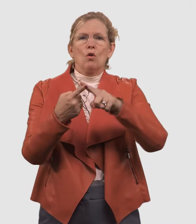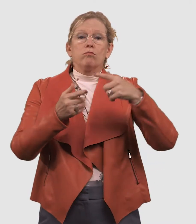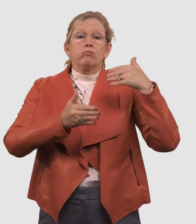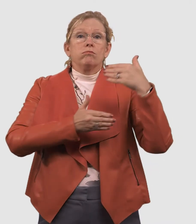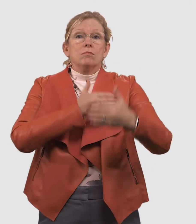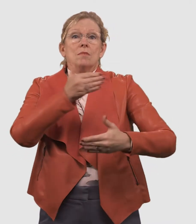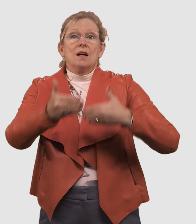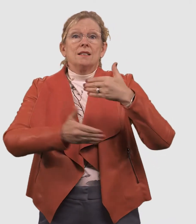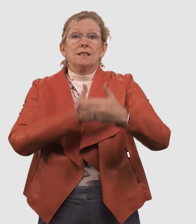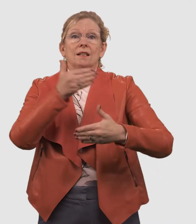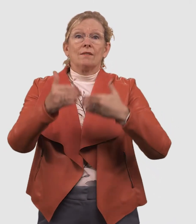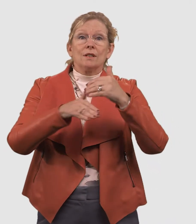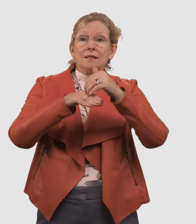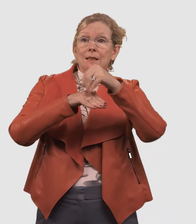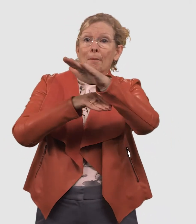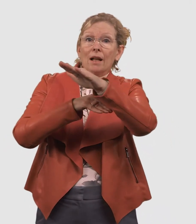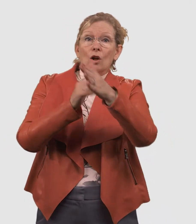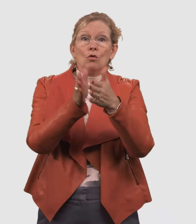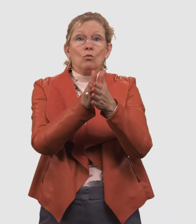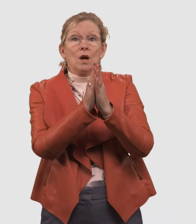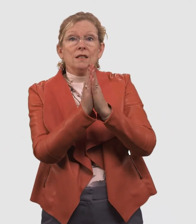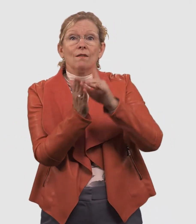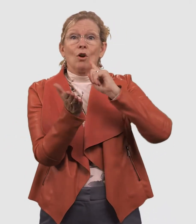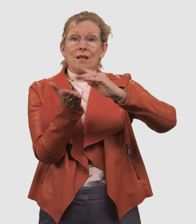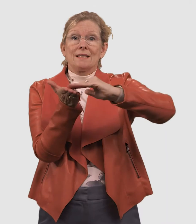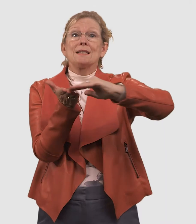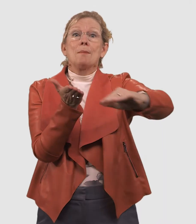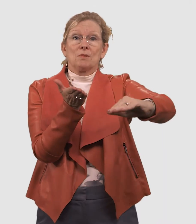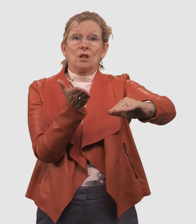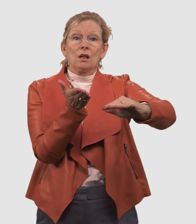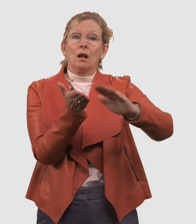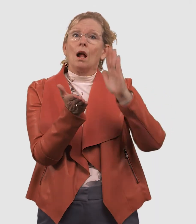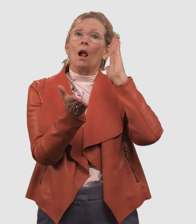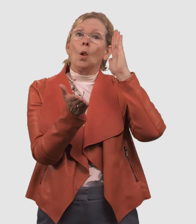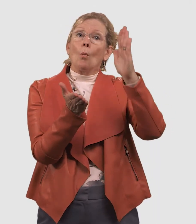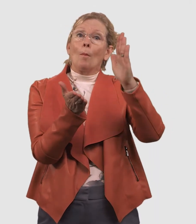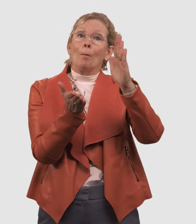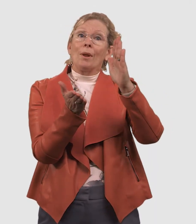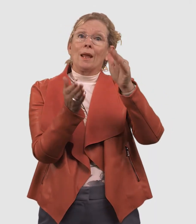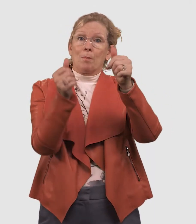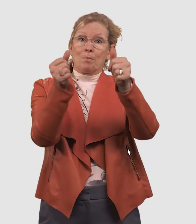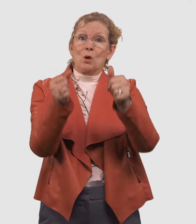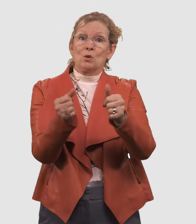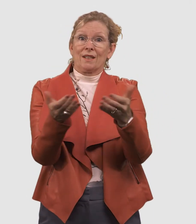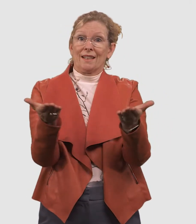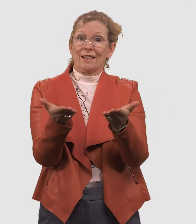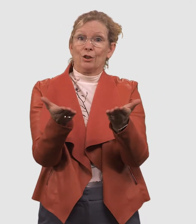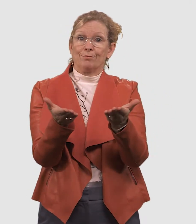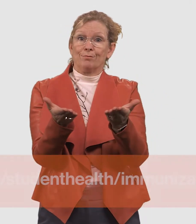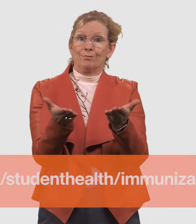Details regarding the process for submission of requests for an exemption will be posted here.